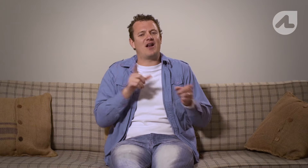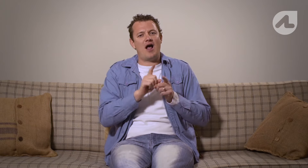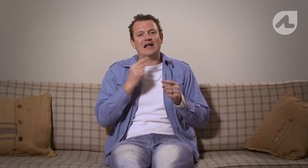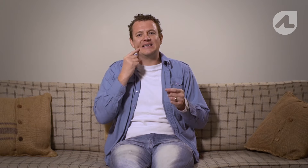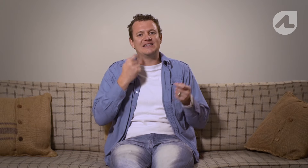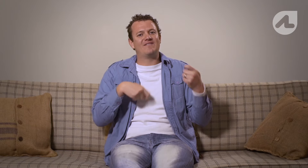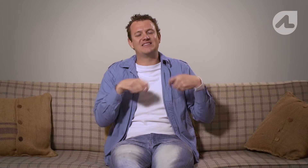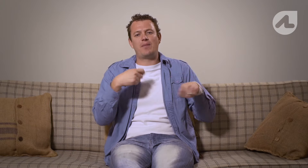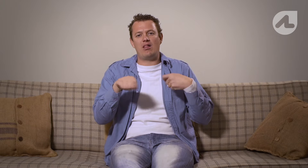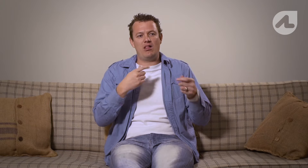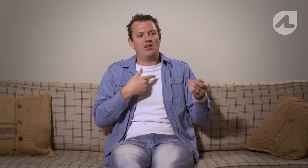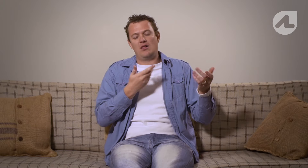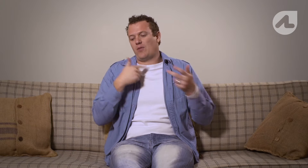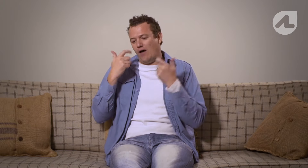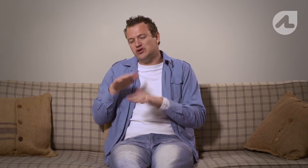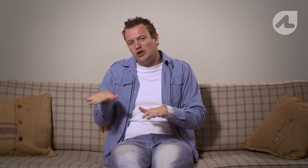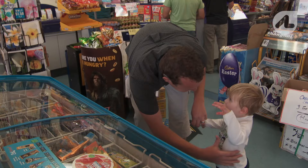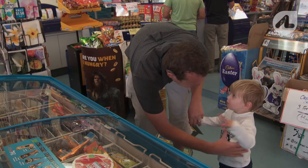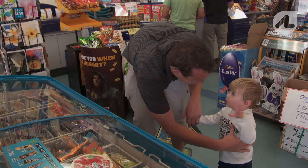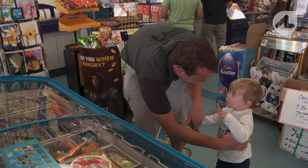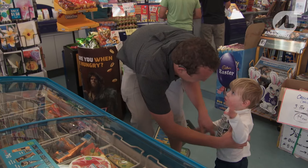That's okay, I can look after the kids when that happens.